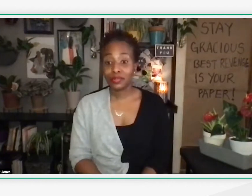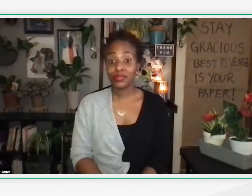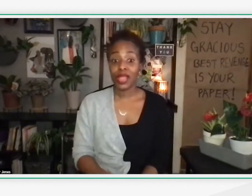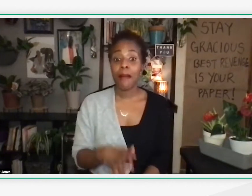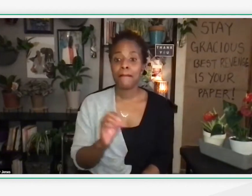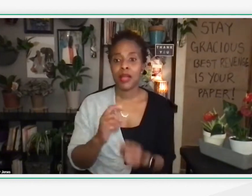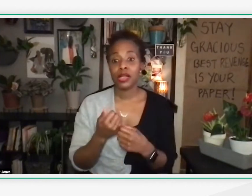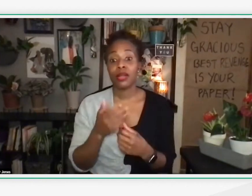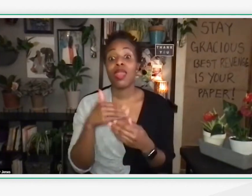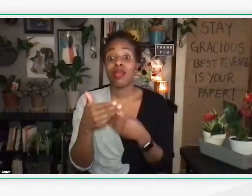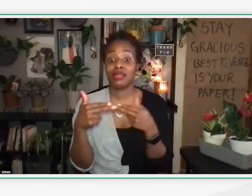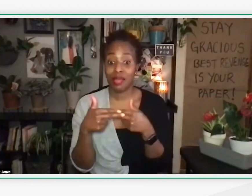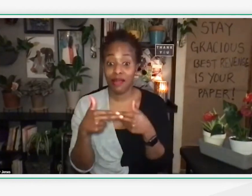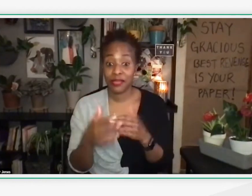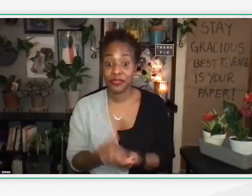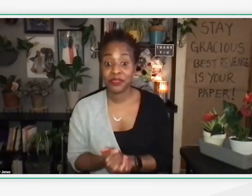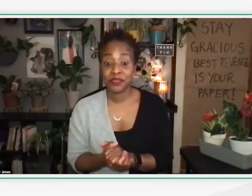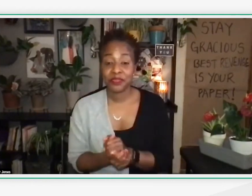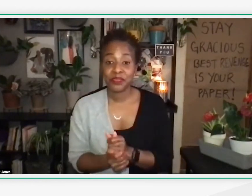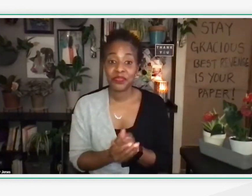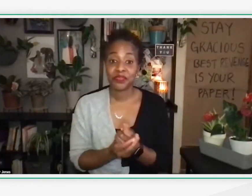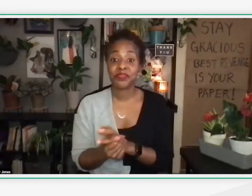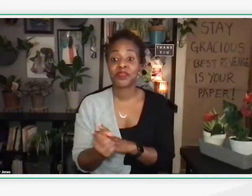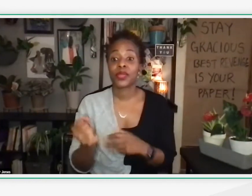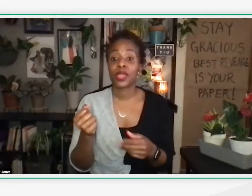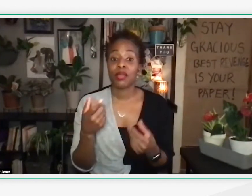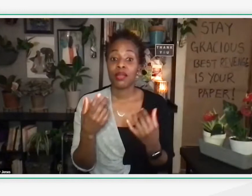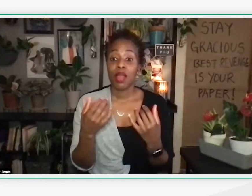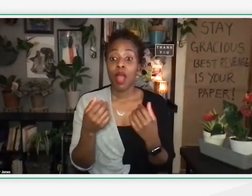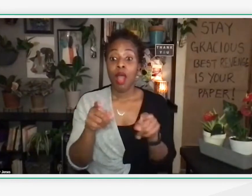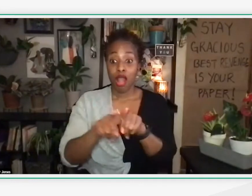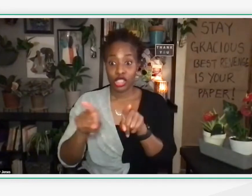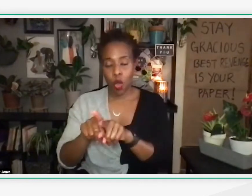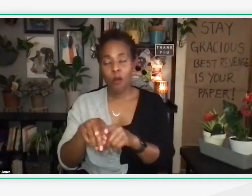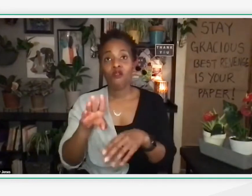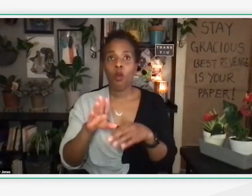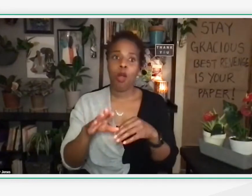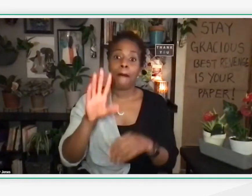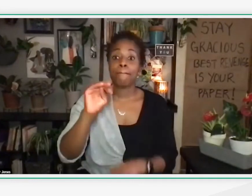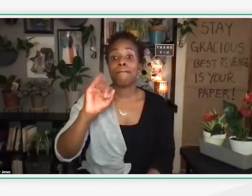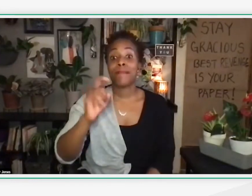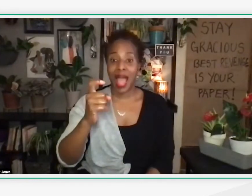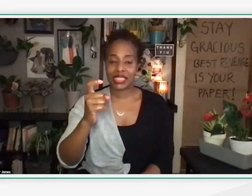you probably will struggle. Now, next slide.